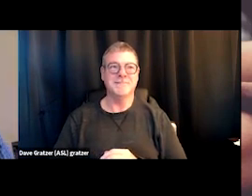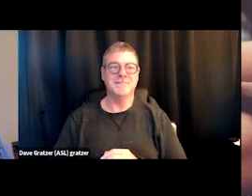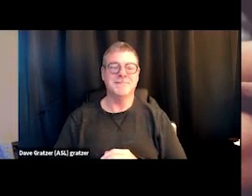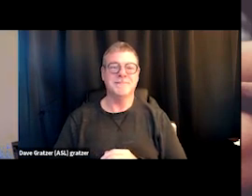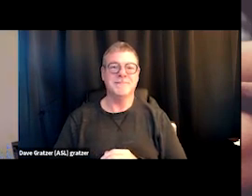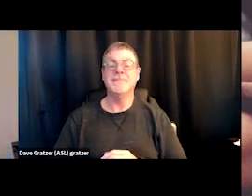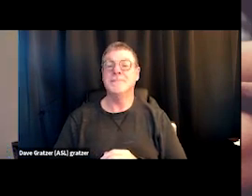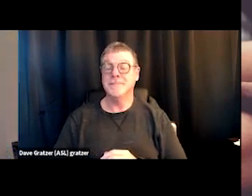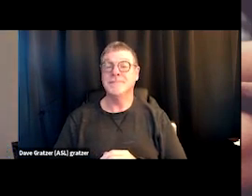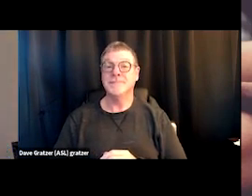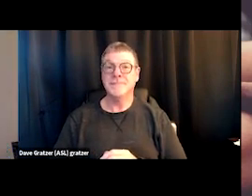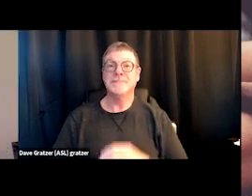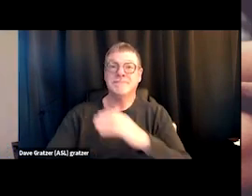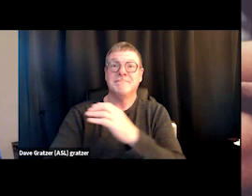Yeah, the power of partnerships,